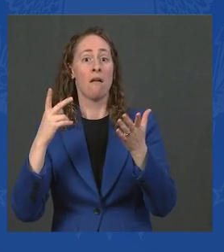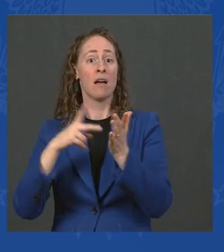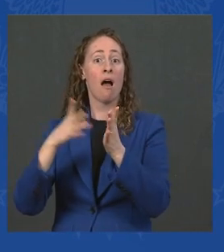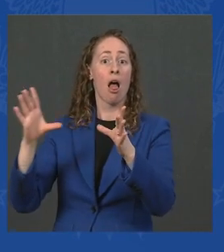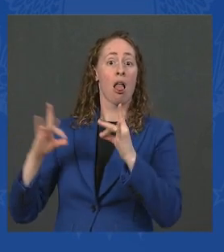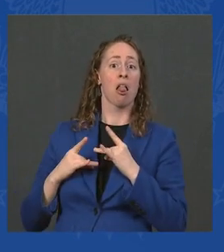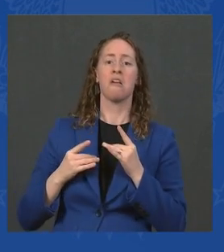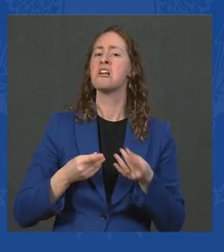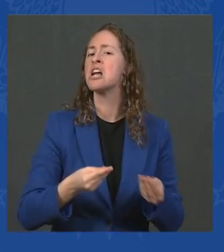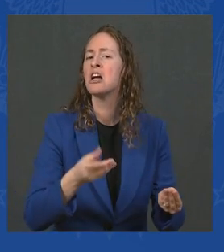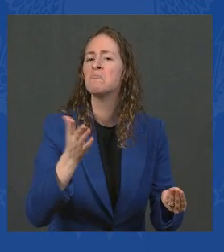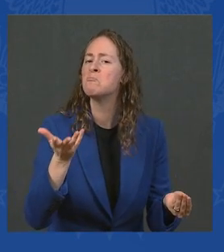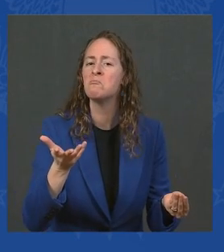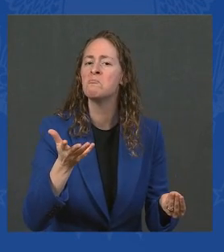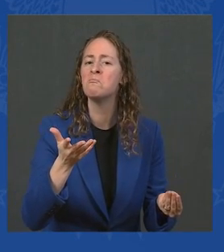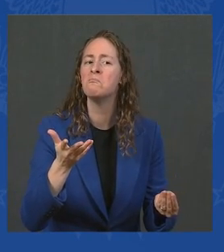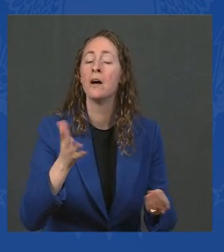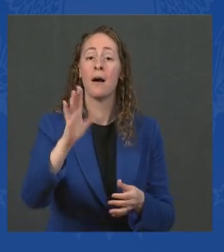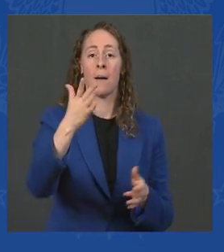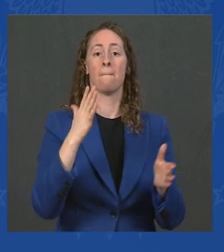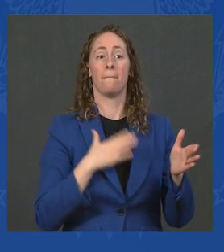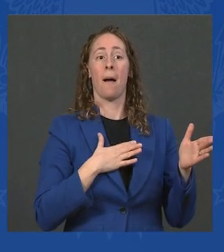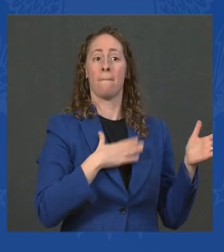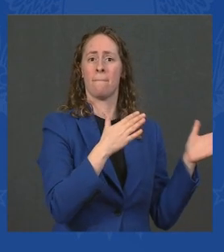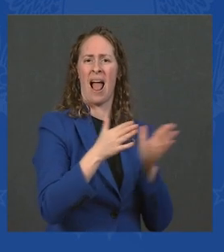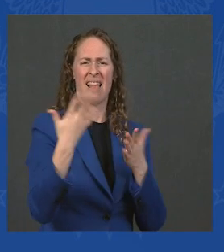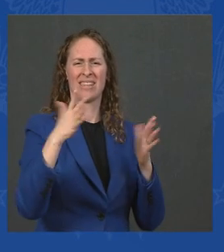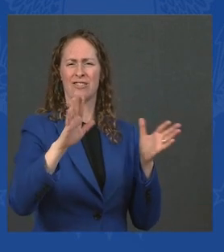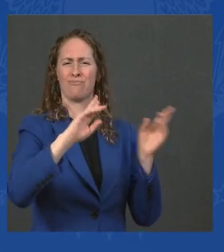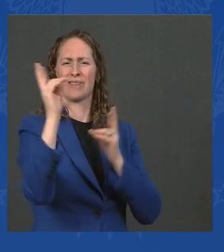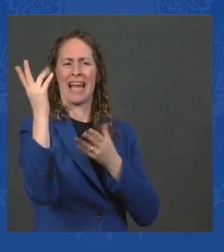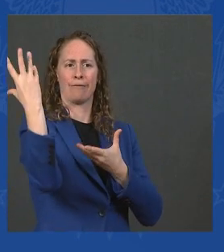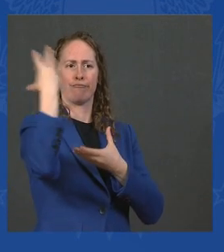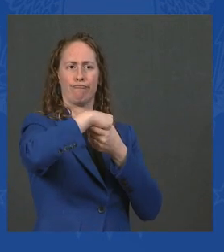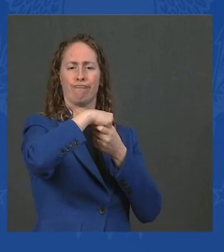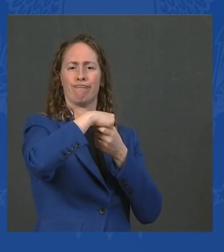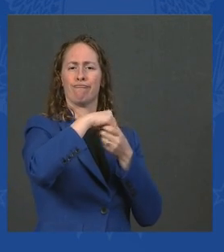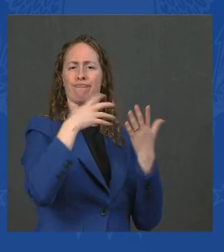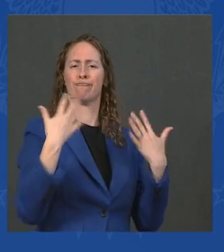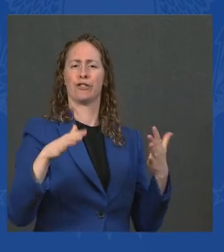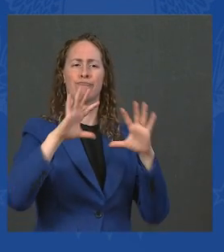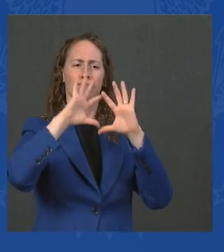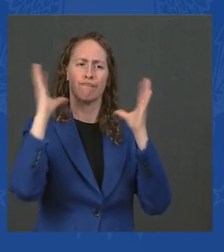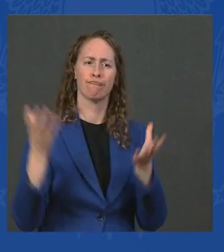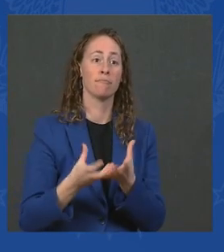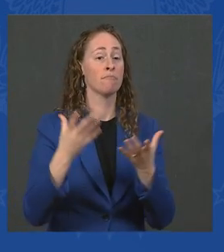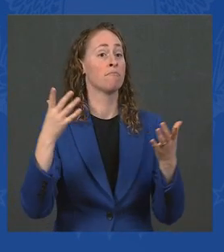My plan does all of these things. On vaccinations, it comes down to two separate categories: